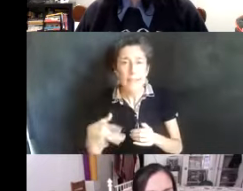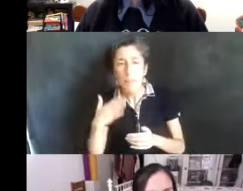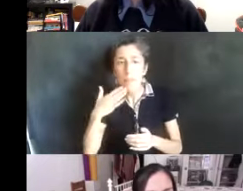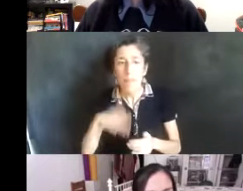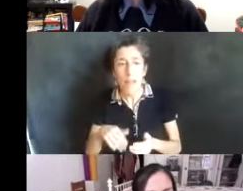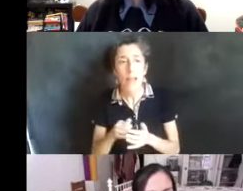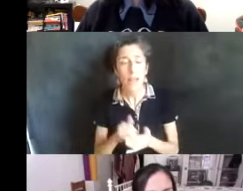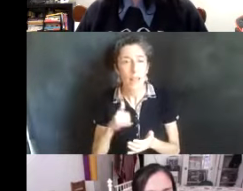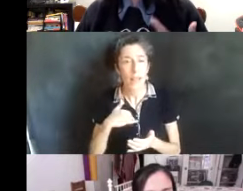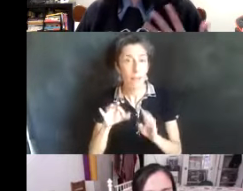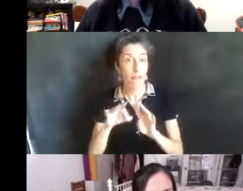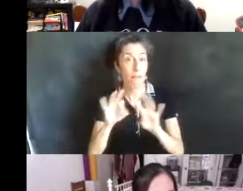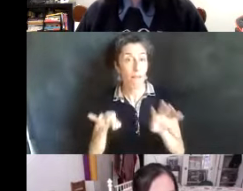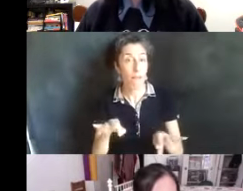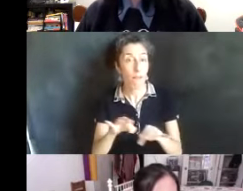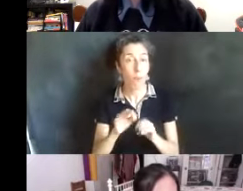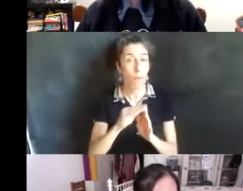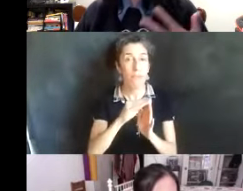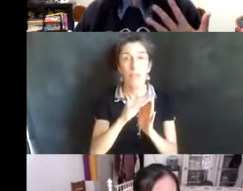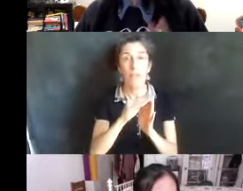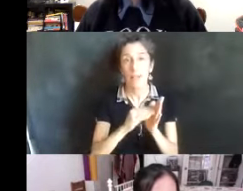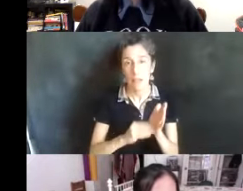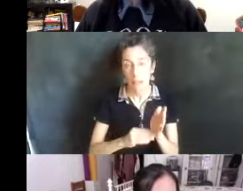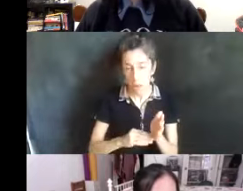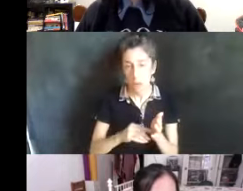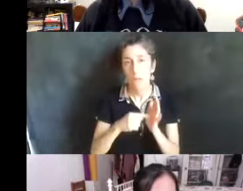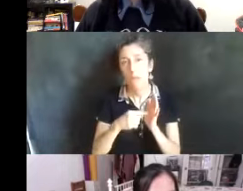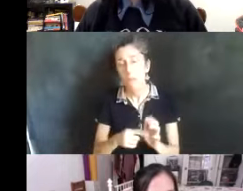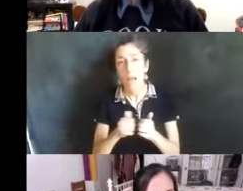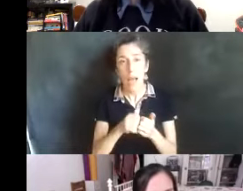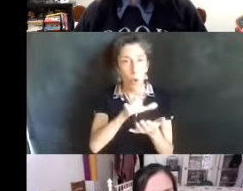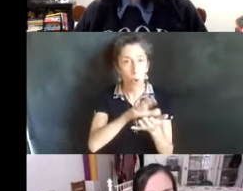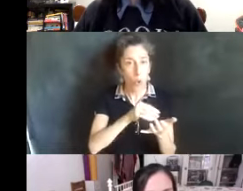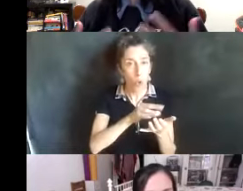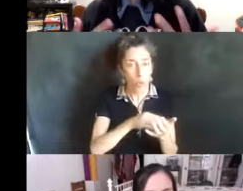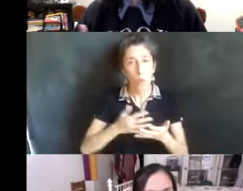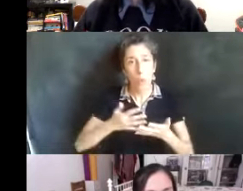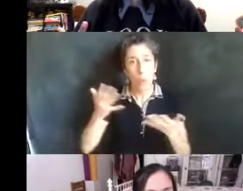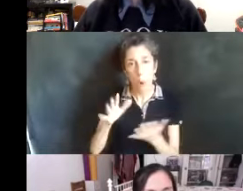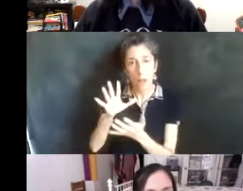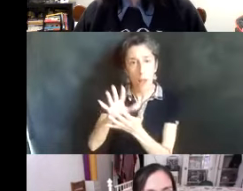out to tell me about how they were learning, what they were learning, what their strengths were,